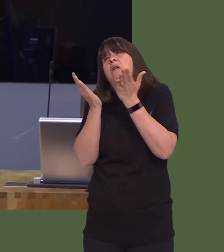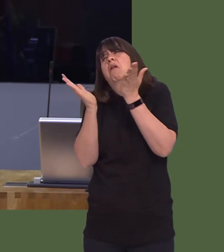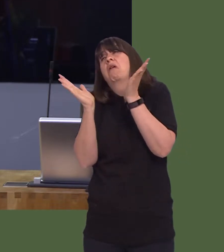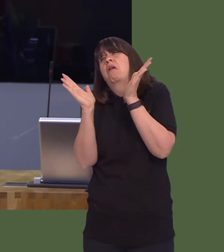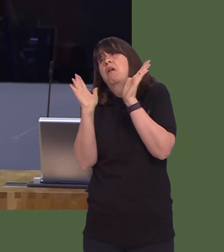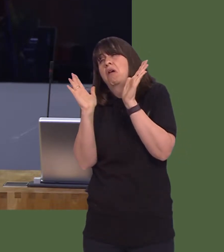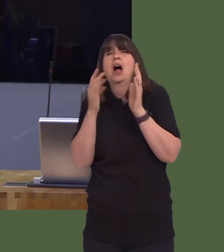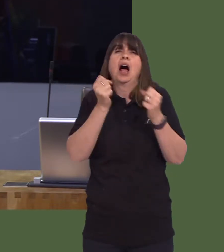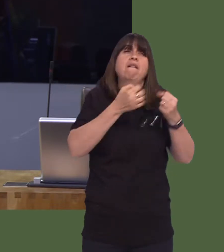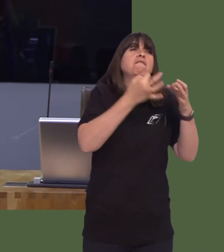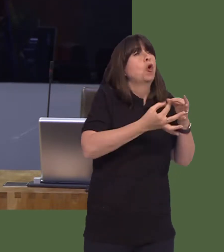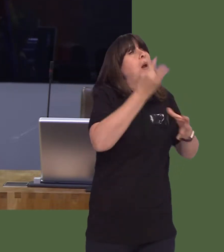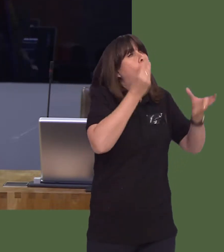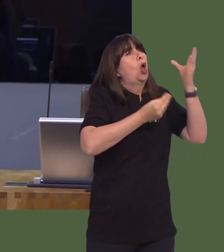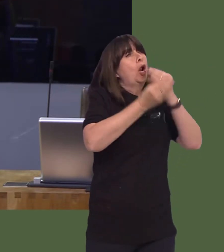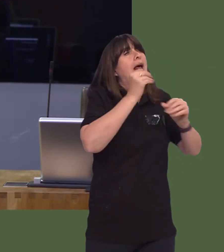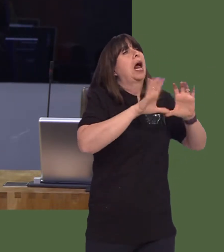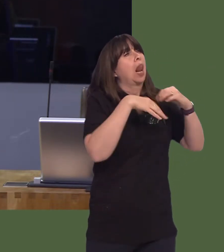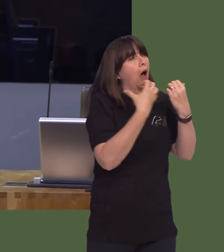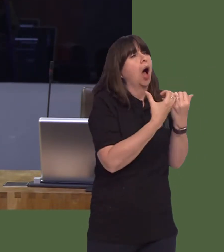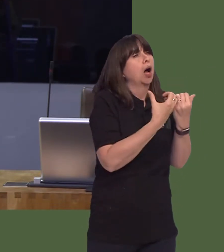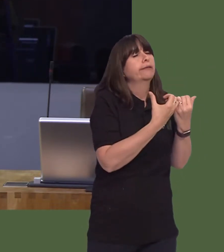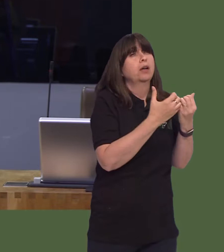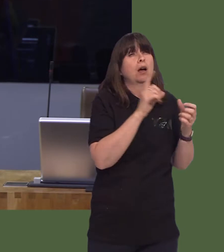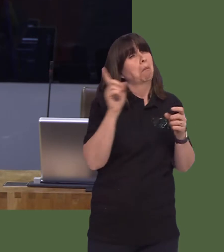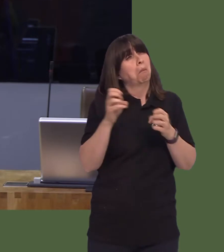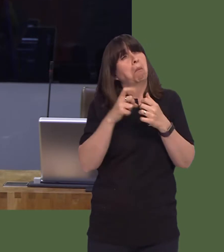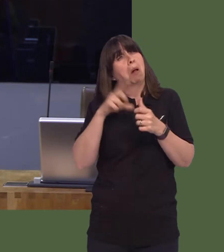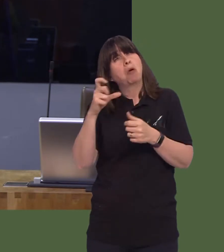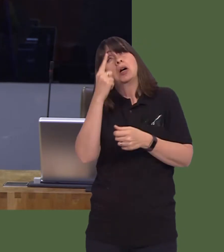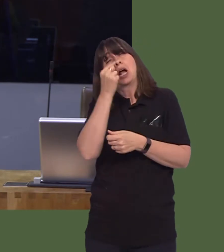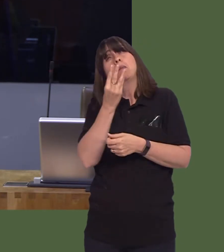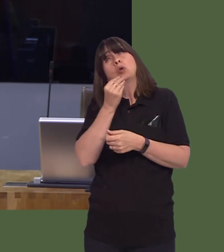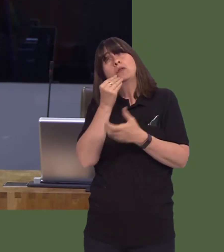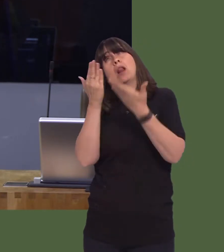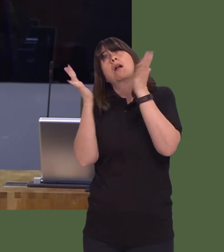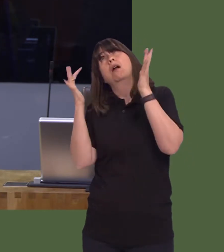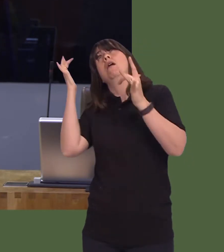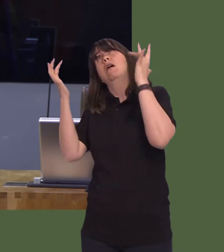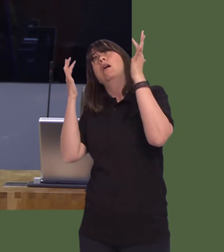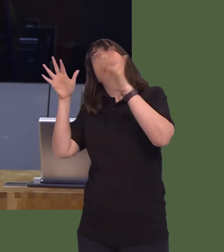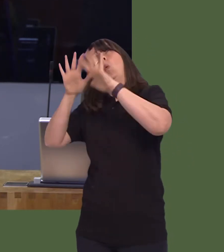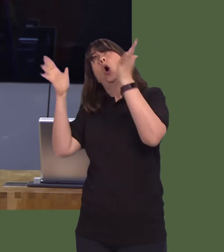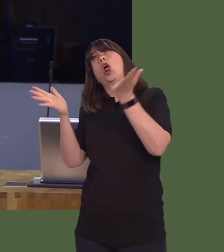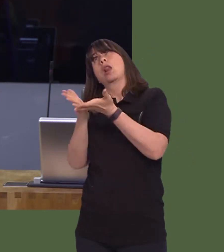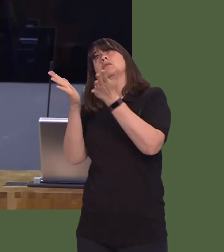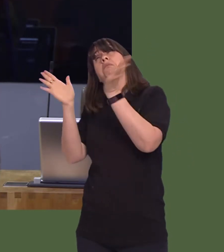in classrooms, making students think about wider issues in the world. That, in itself, could be a good thing.